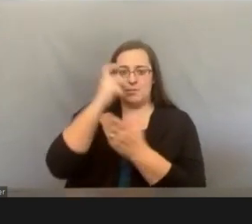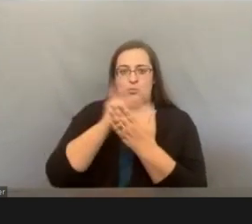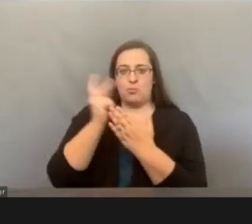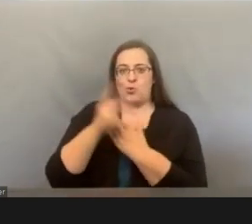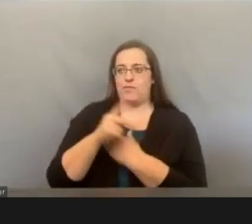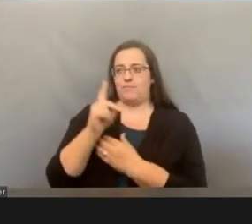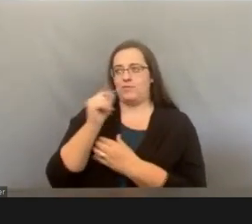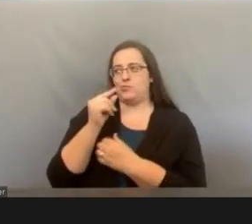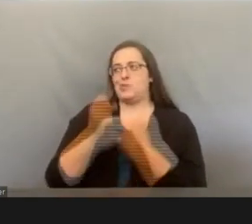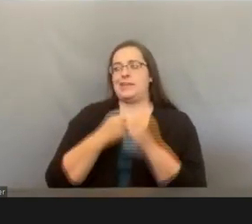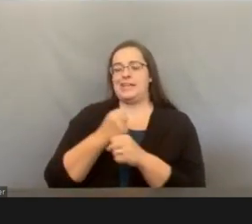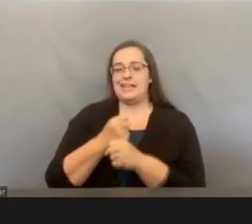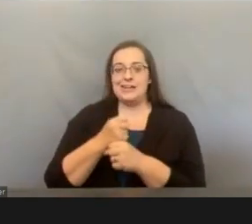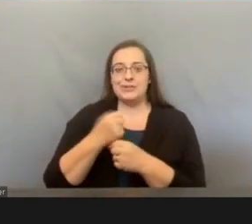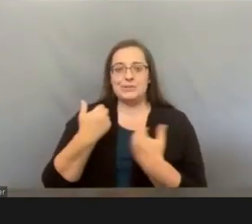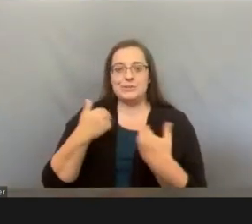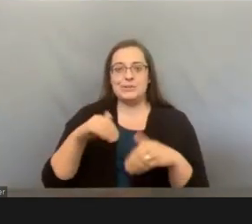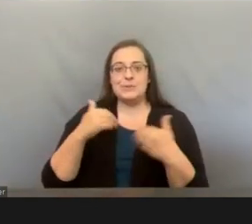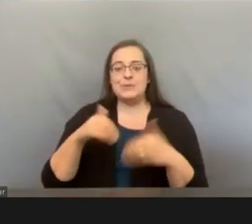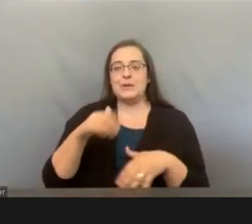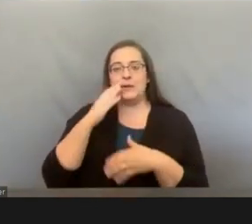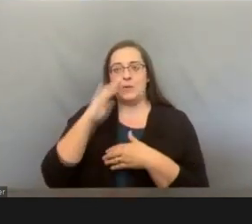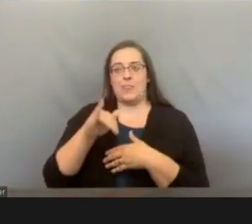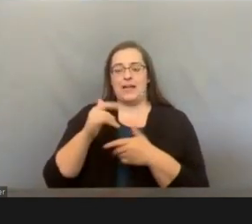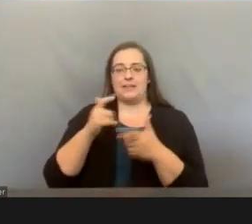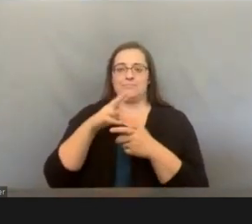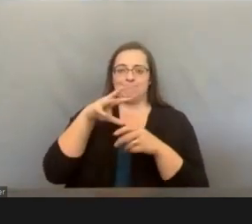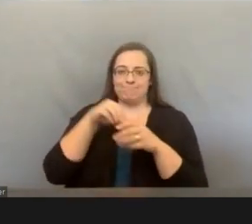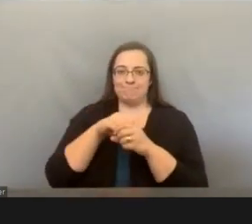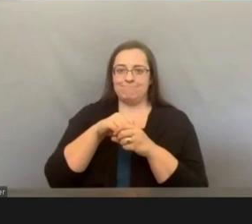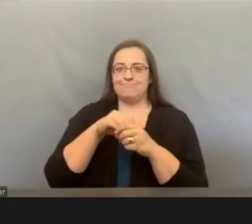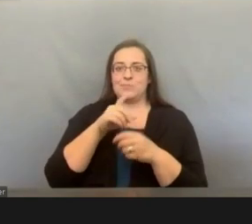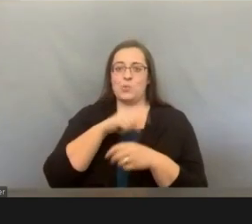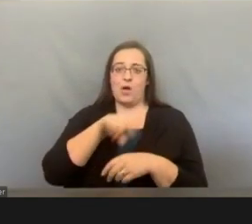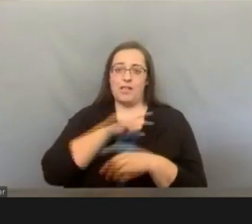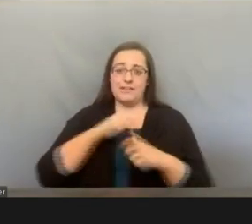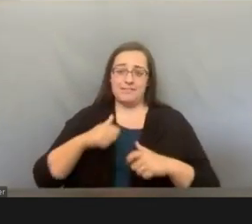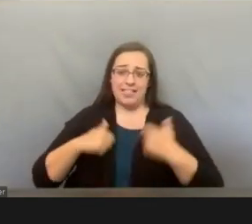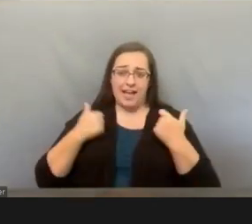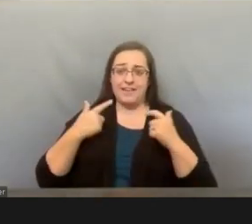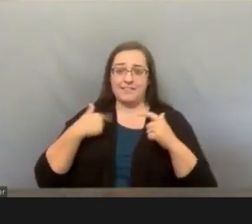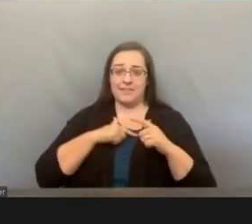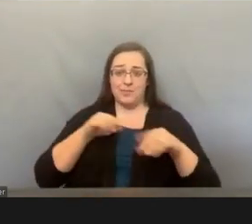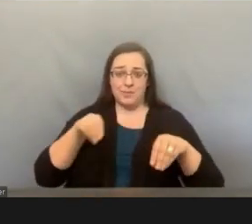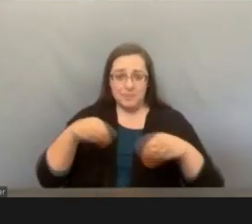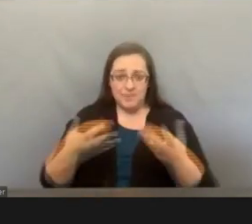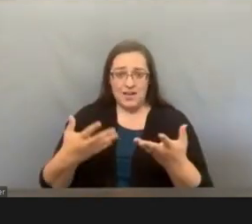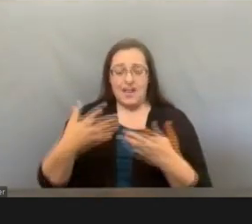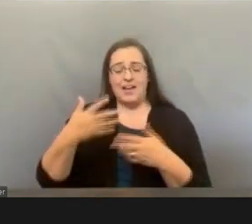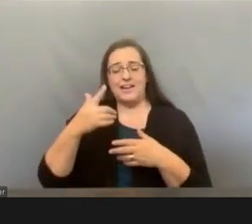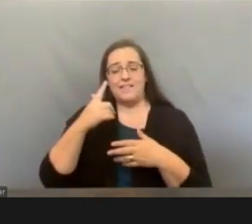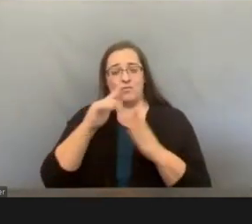AS A CITIZEN I AM DISAPPOINTED THAT SUMMER PROGRAM WE'VE DONE THAT FOR 20 YEARS NOW